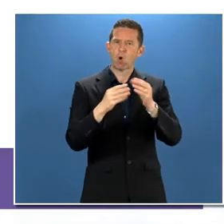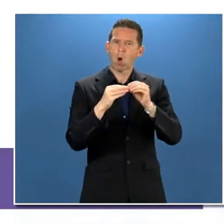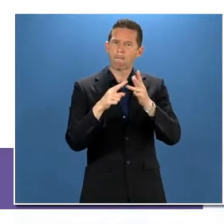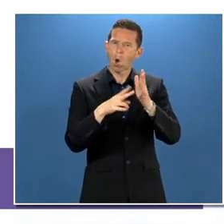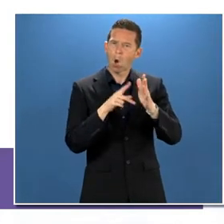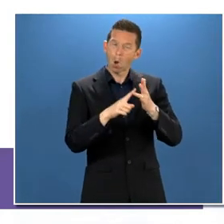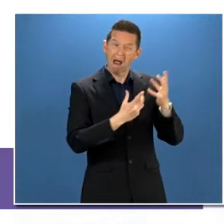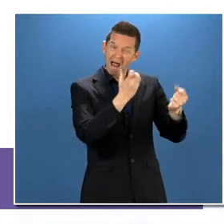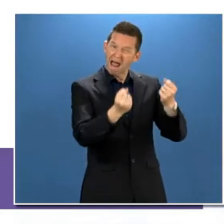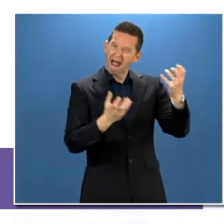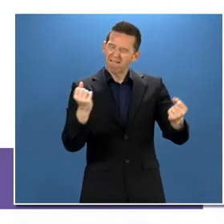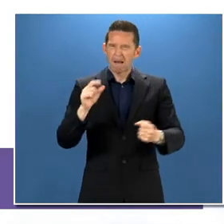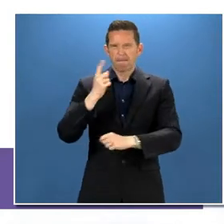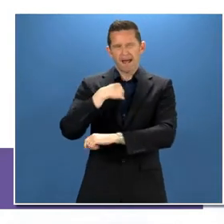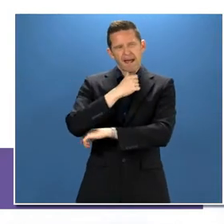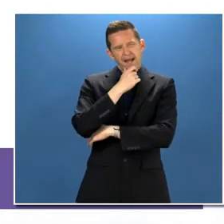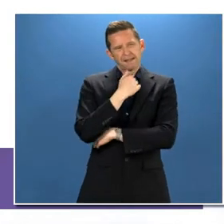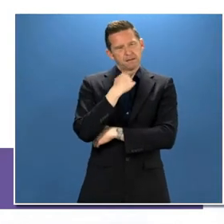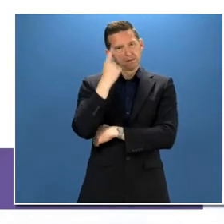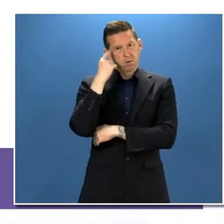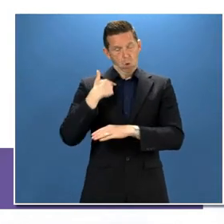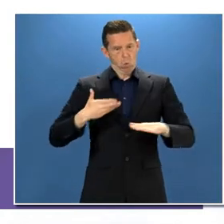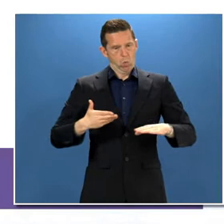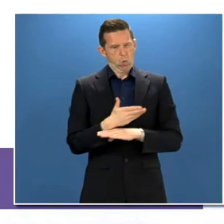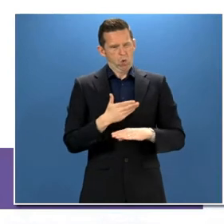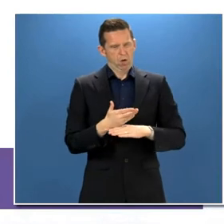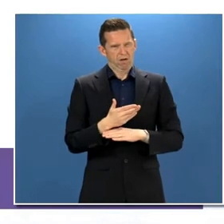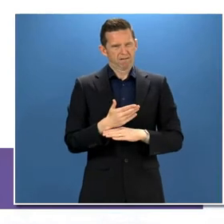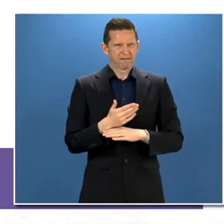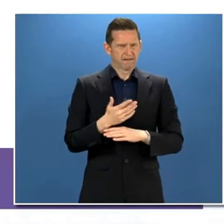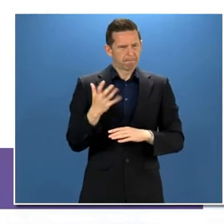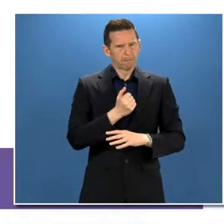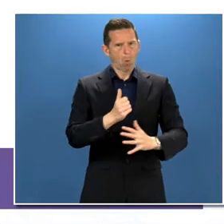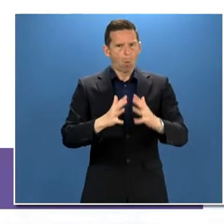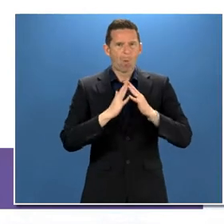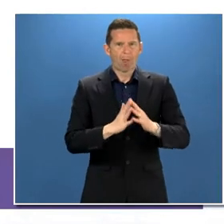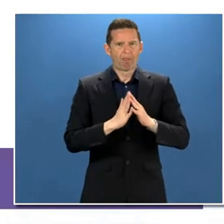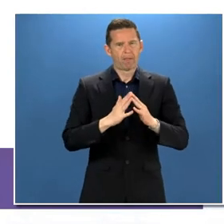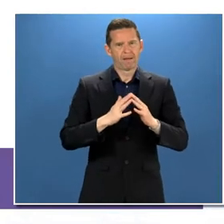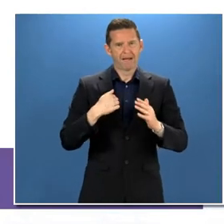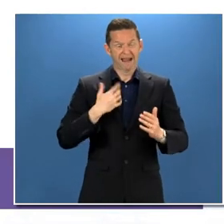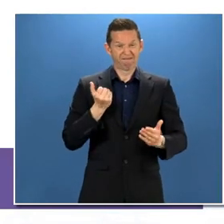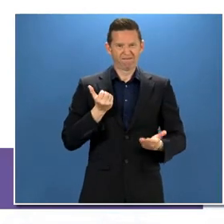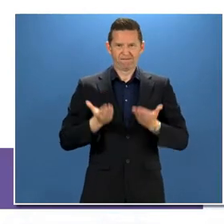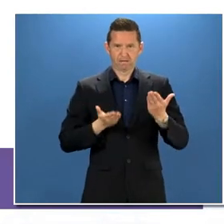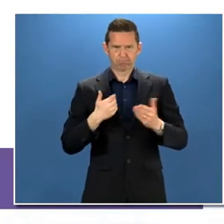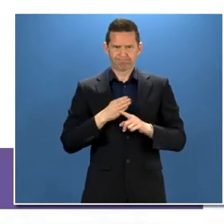worried me that my career was not going in the direction that I wanted to, so I